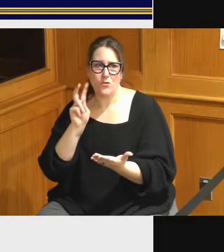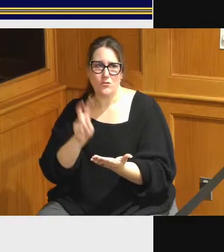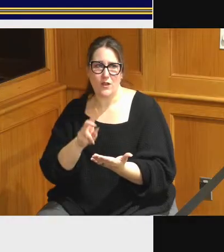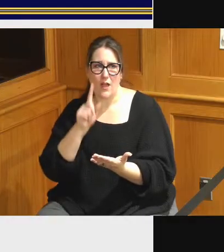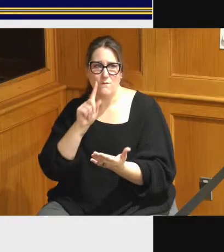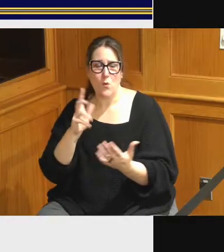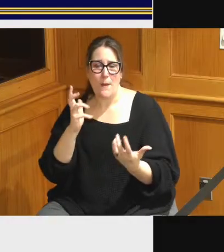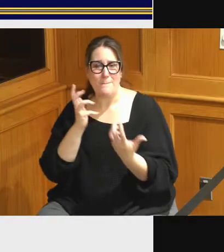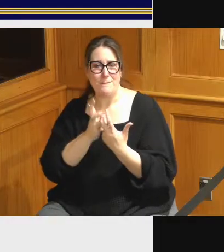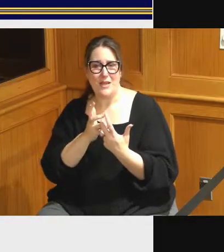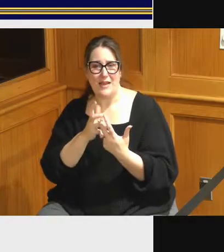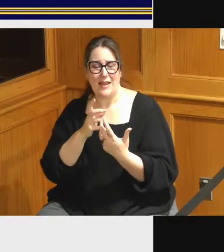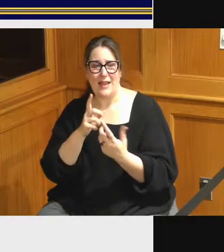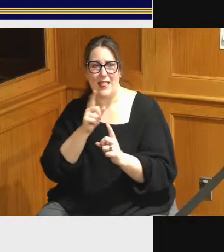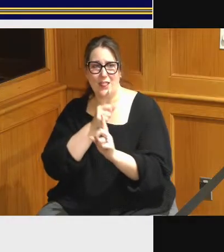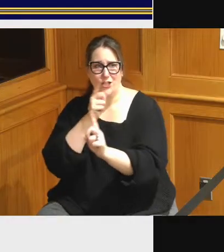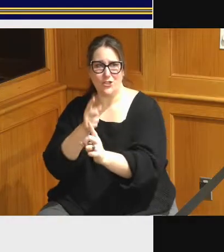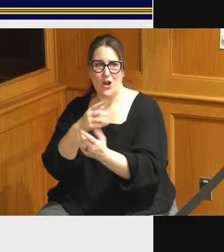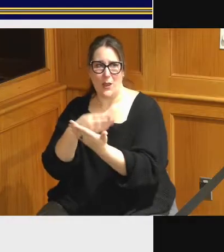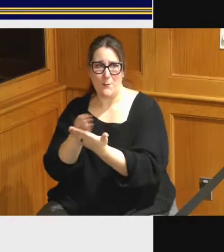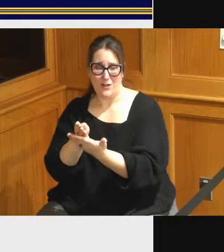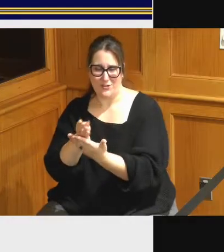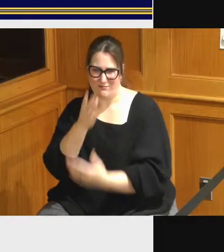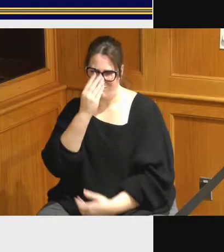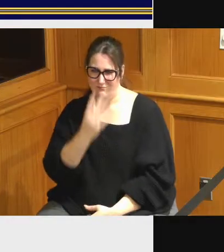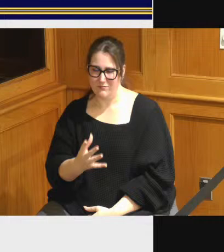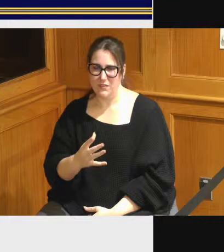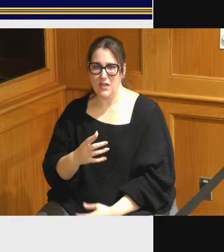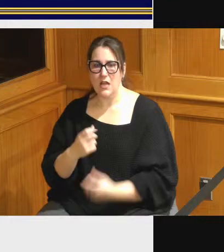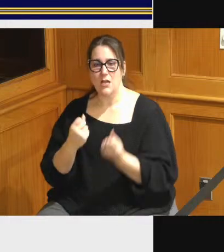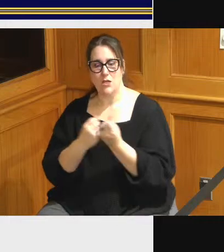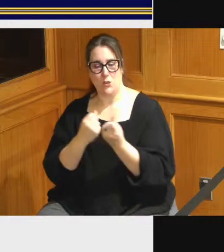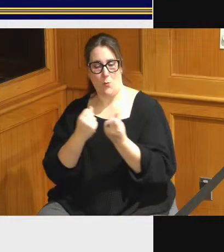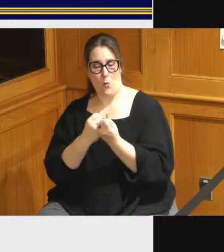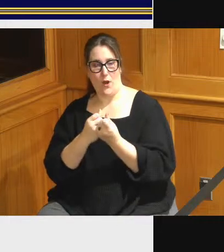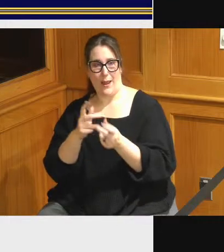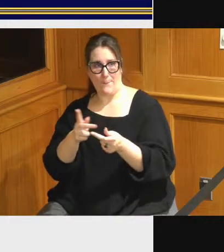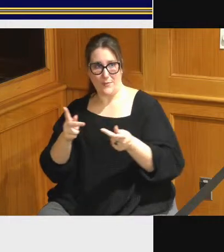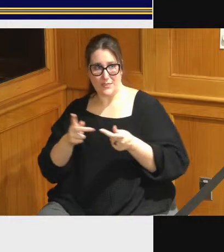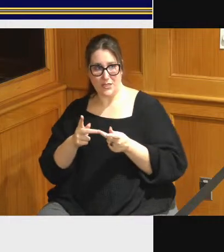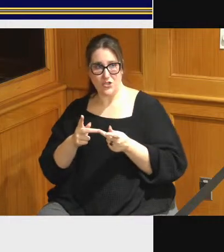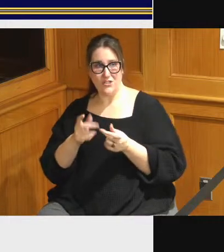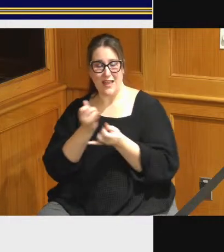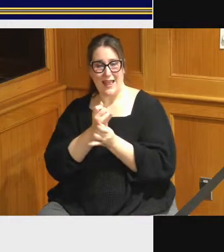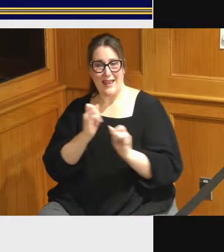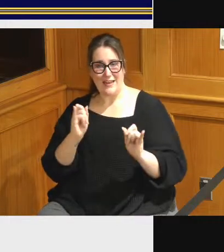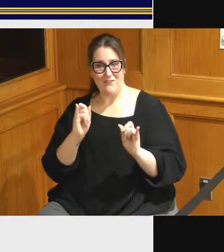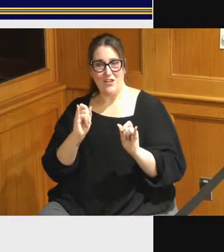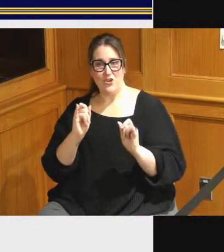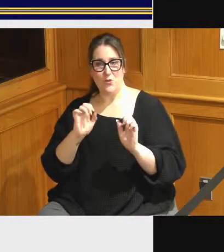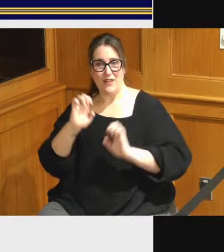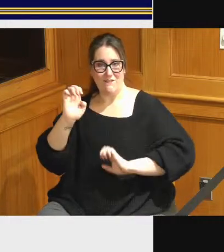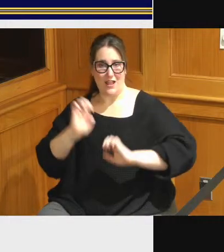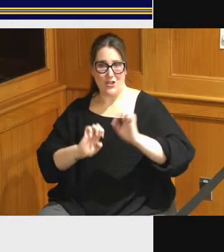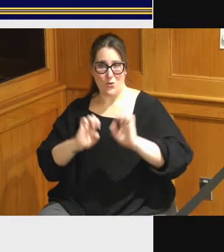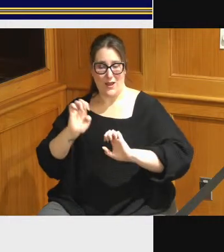budget. By the way, supporting positions will be individually evaluated before filling vacancies.